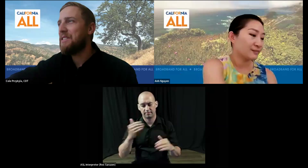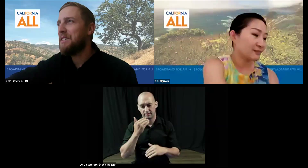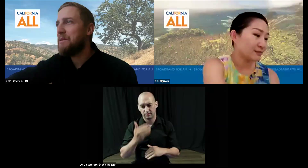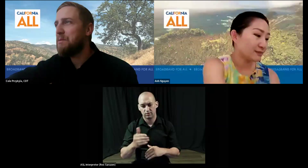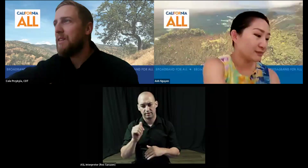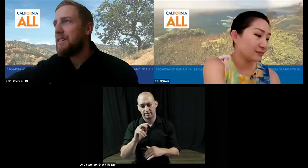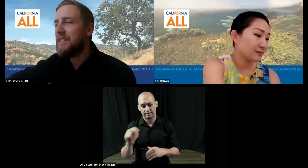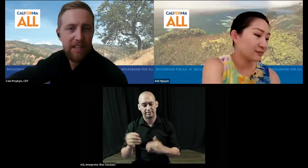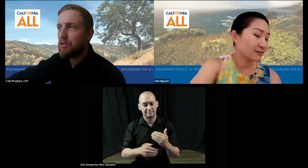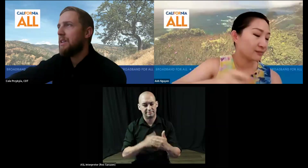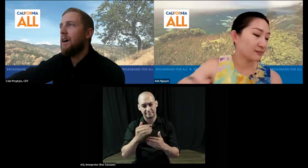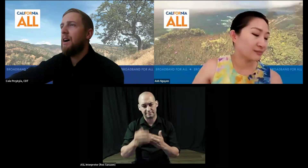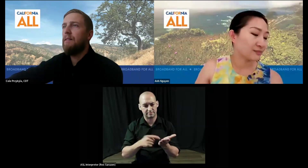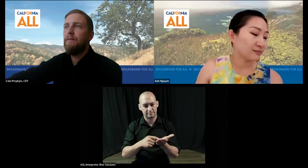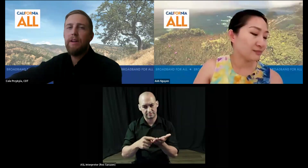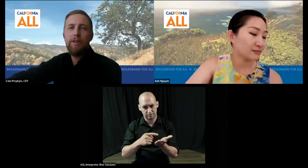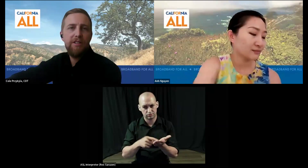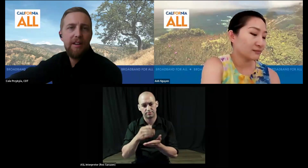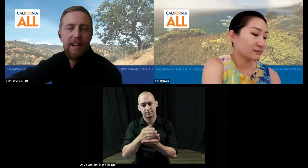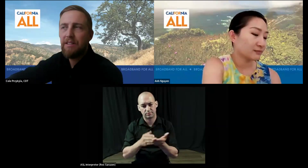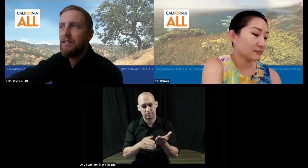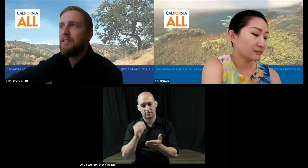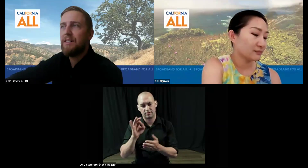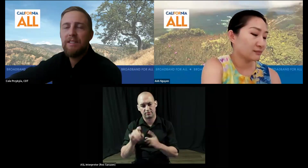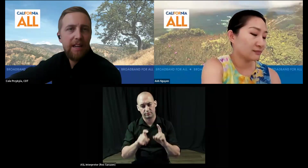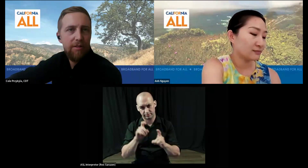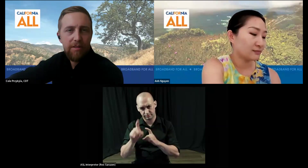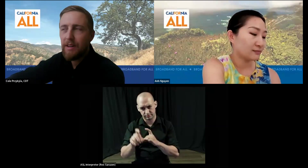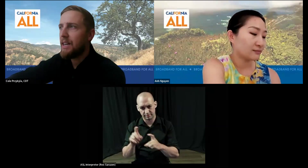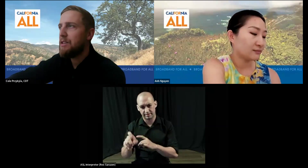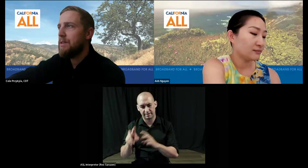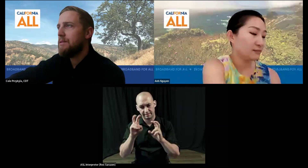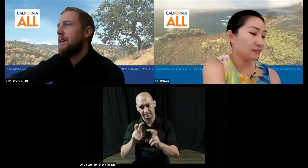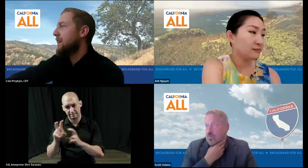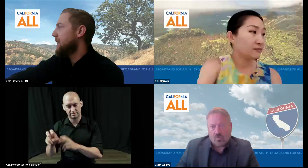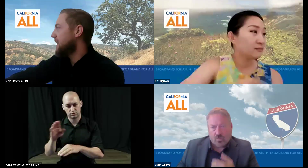So let's move on to the discussion portion of the questionnaire analysis on stakeholder engagement.